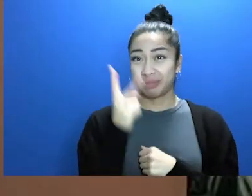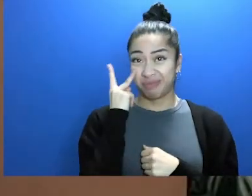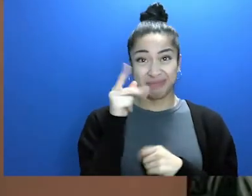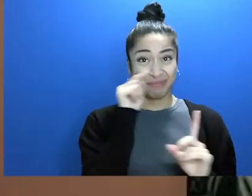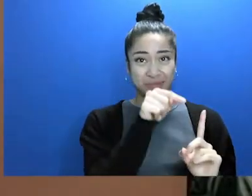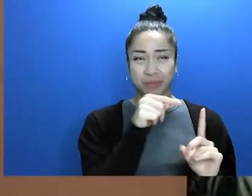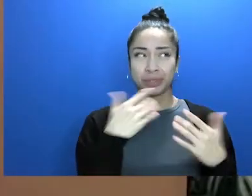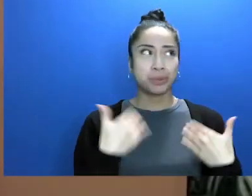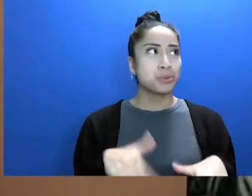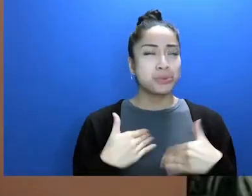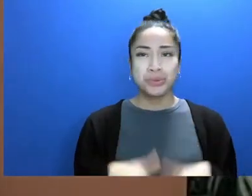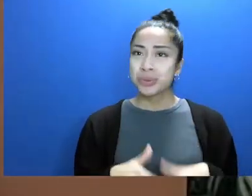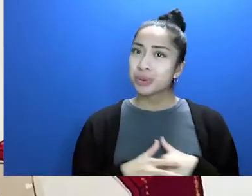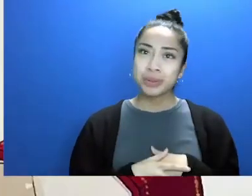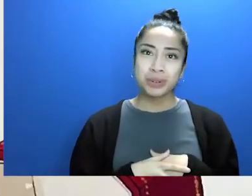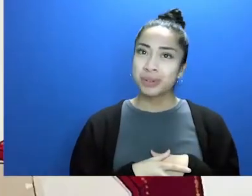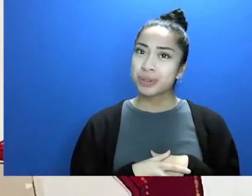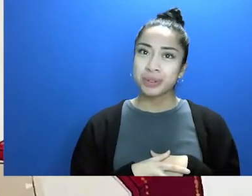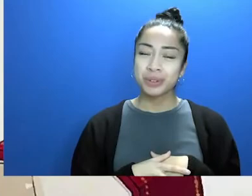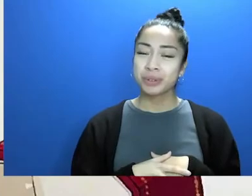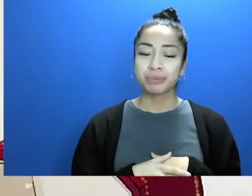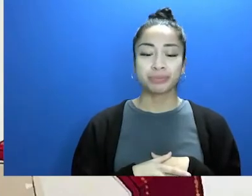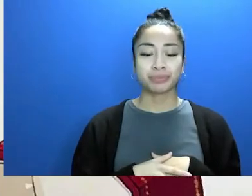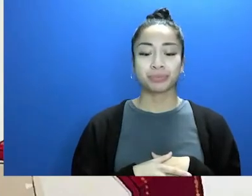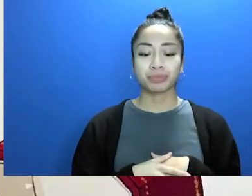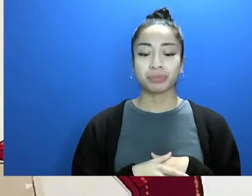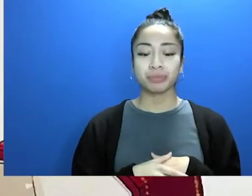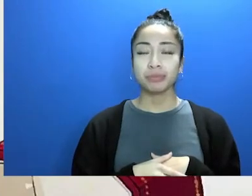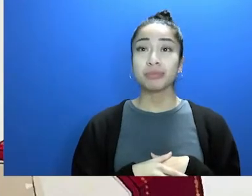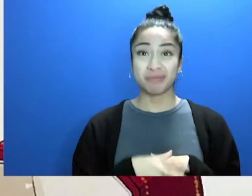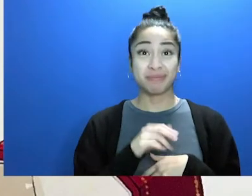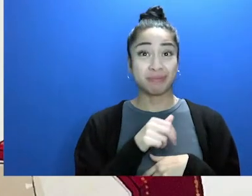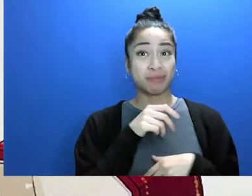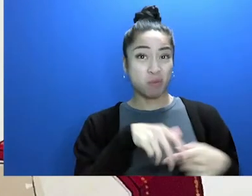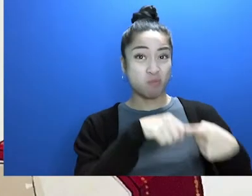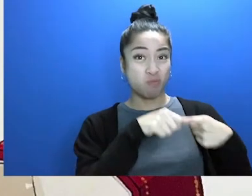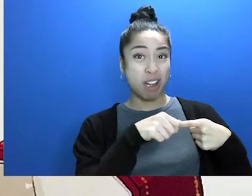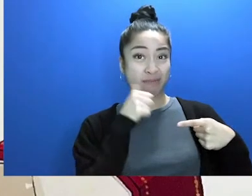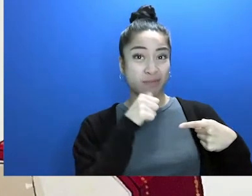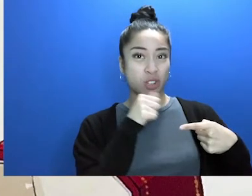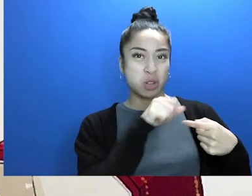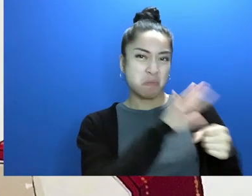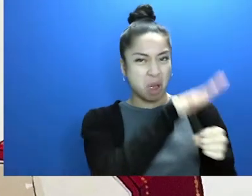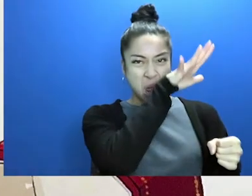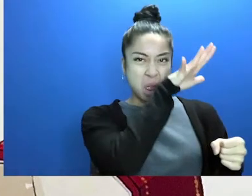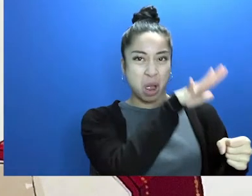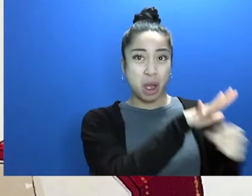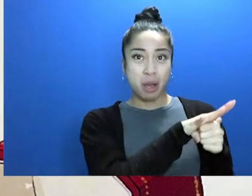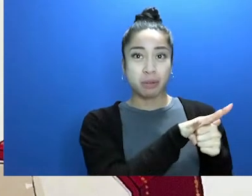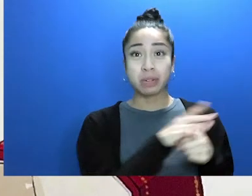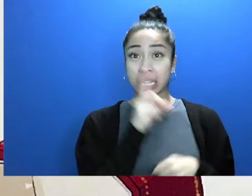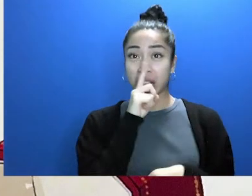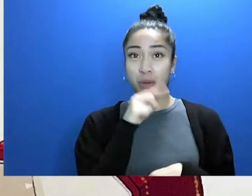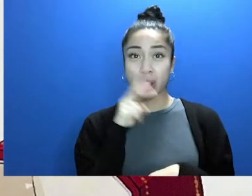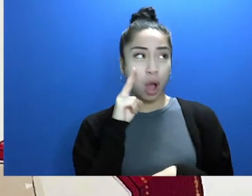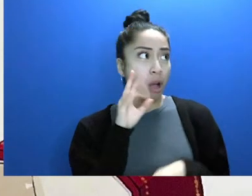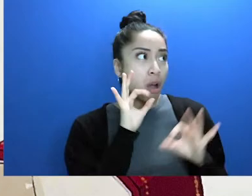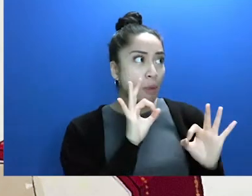just demanding her nasty explosion gave claris a chance to return the man's ring without drawing